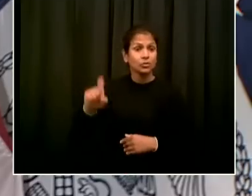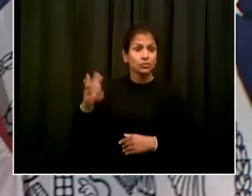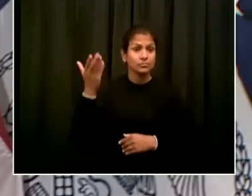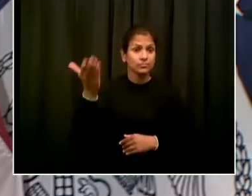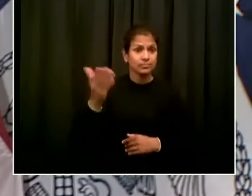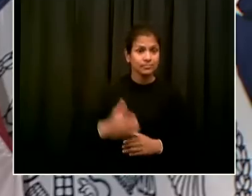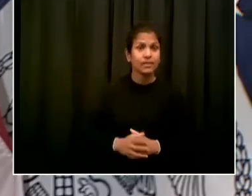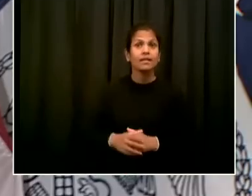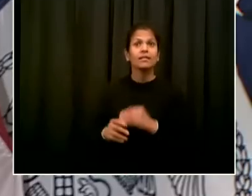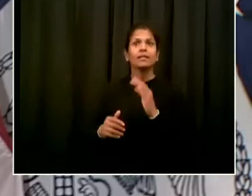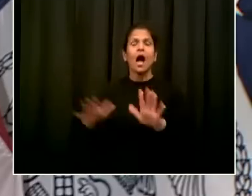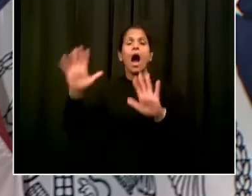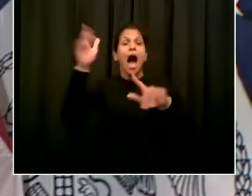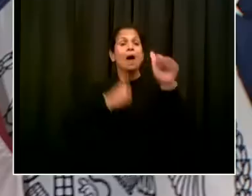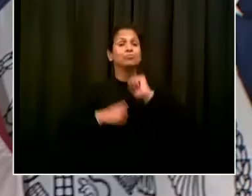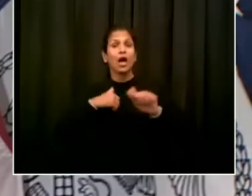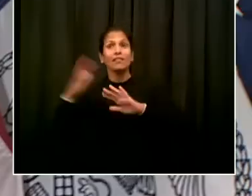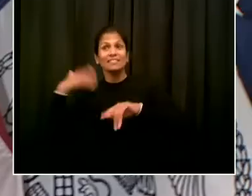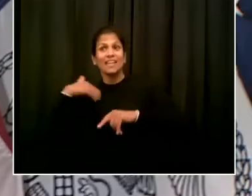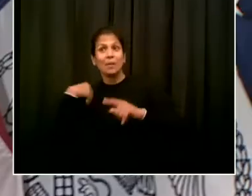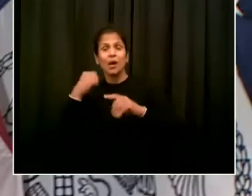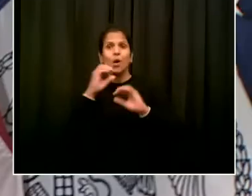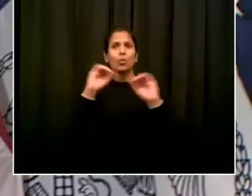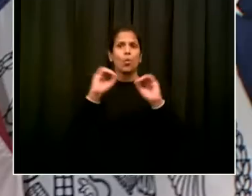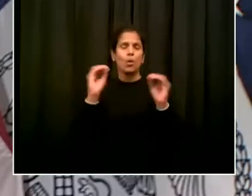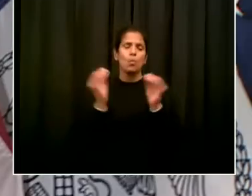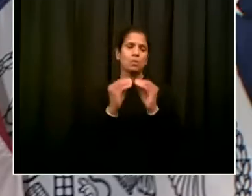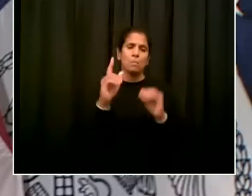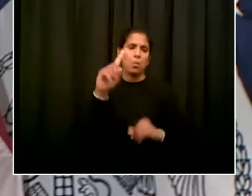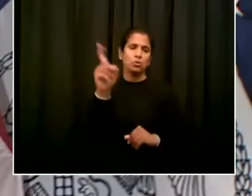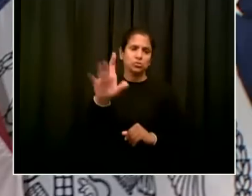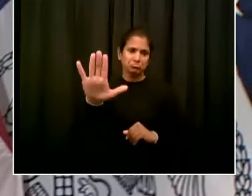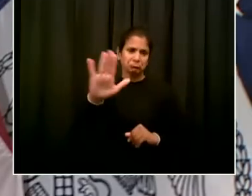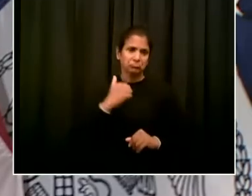HAVING A TECHNICAL GLITCH. WE CAN COME BACK. DO WE HAVE ANANY?